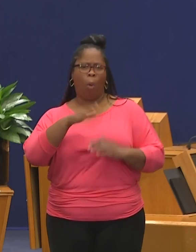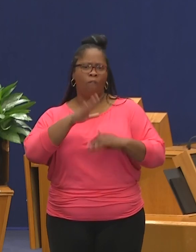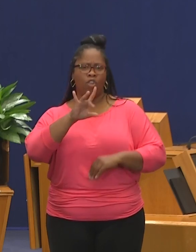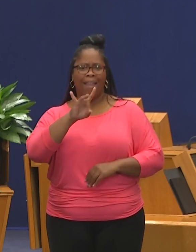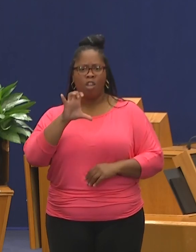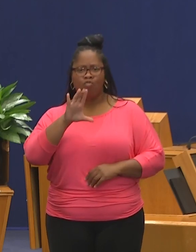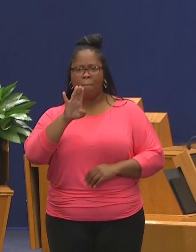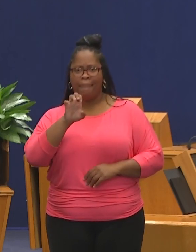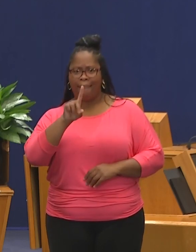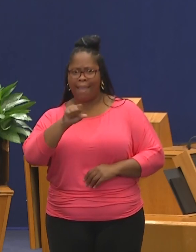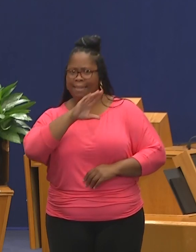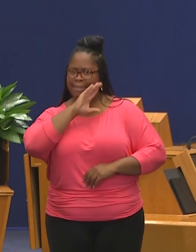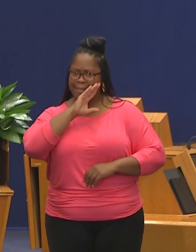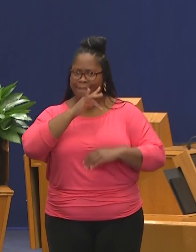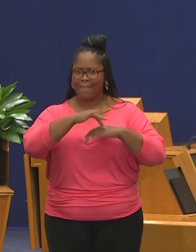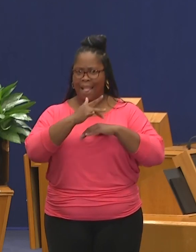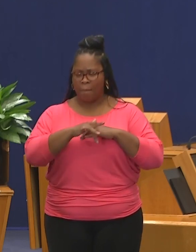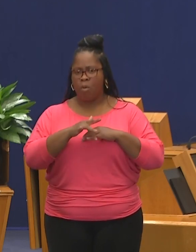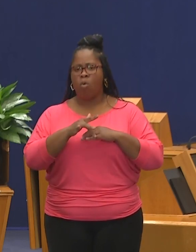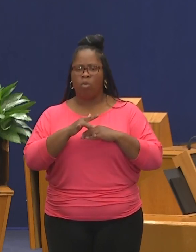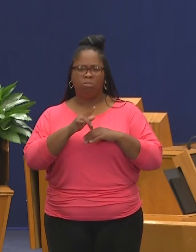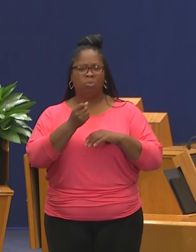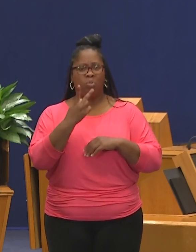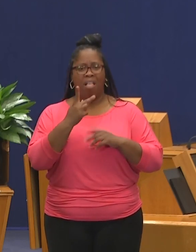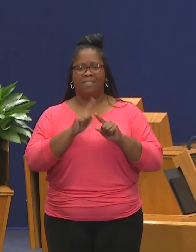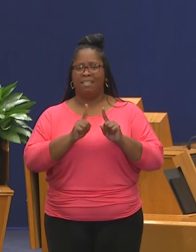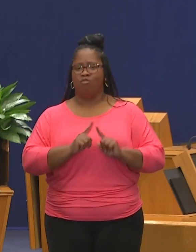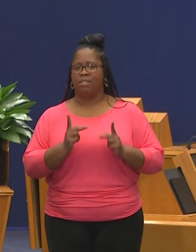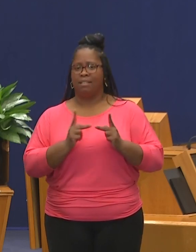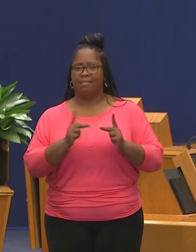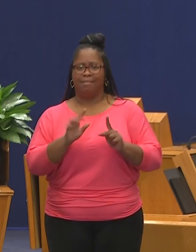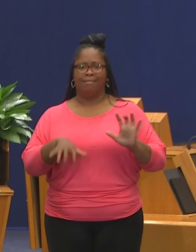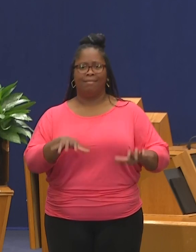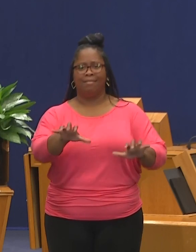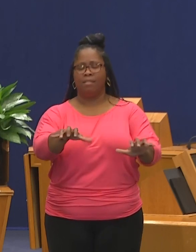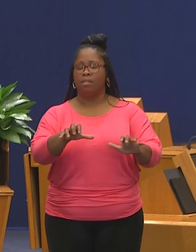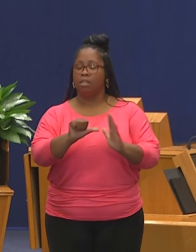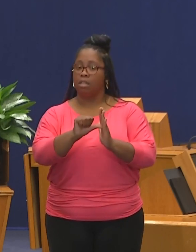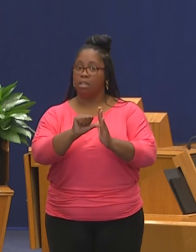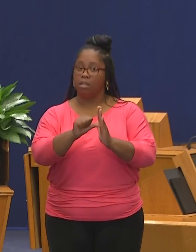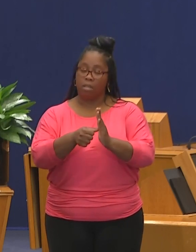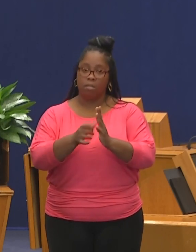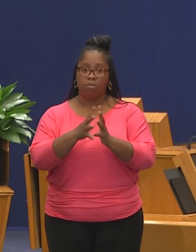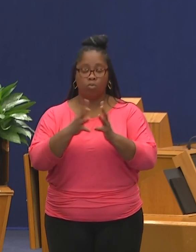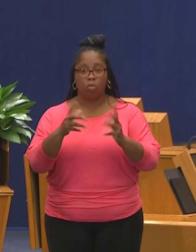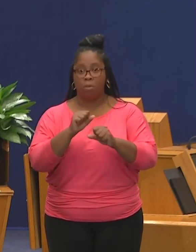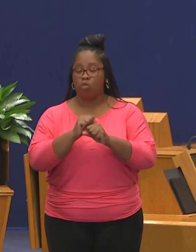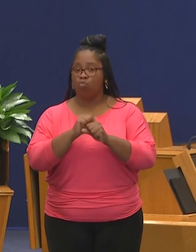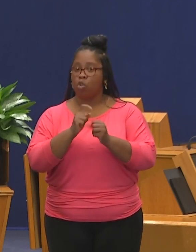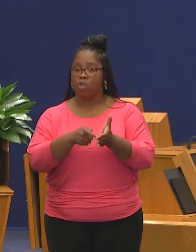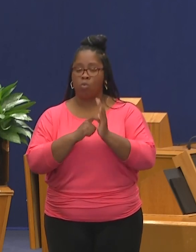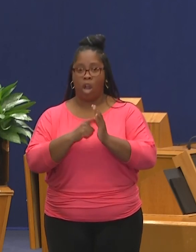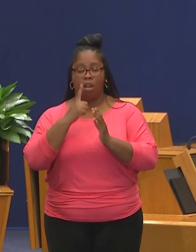MORE THAN 800 BEDS ONLINE ACROSS MORE THAN 12 SITES COUNTY-WIDE. AGAIN, I JUST WANT TO EMPHASIZE